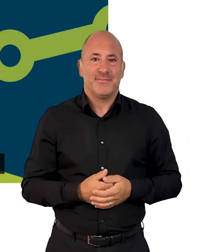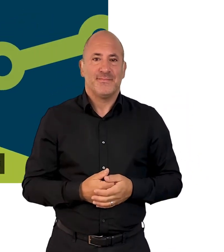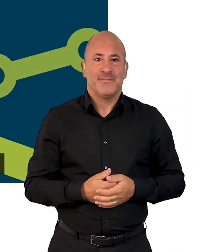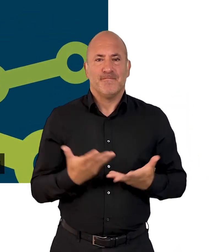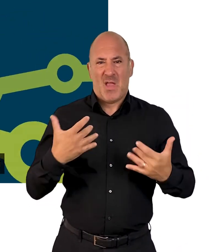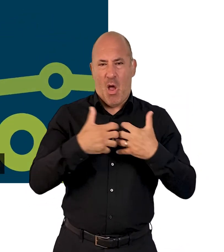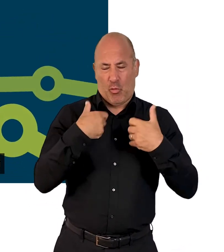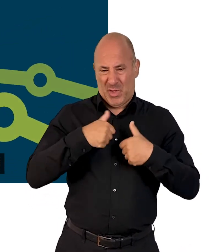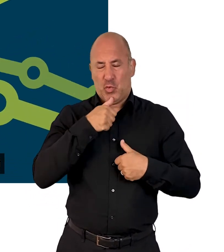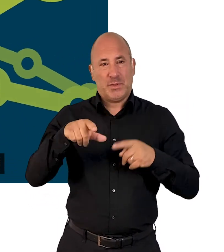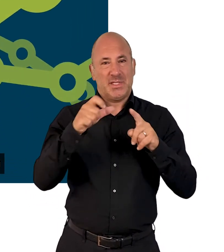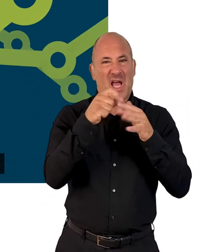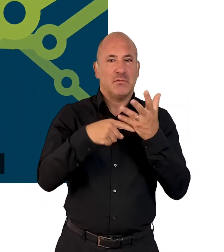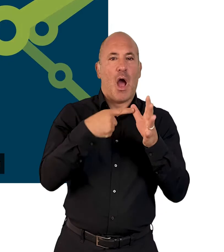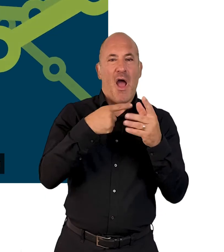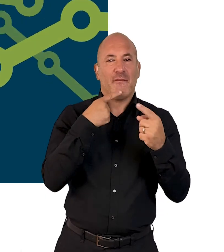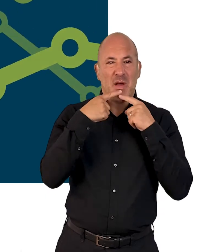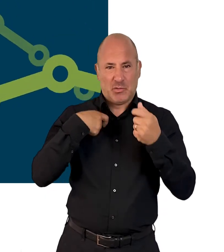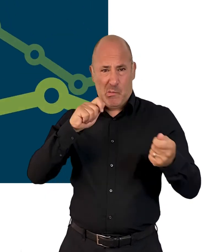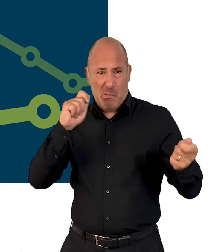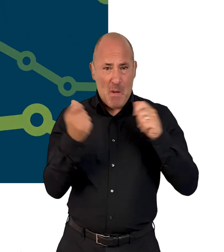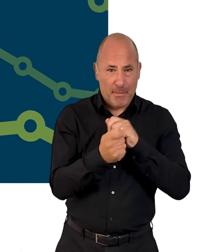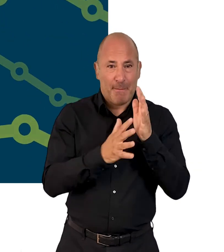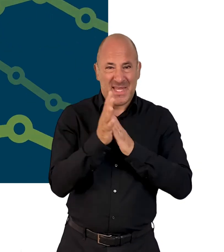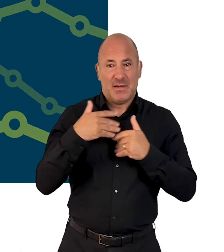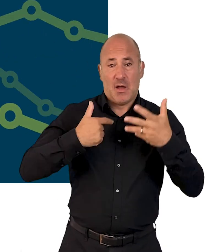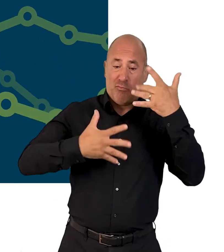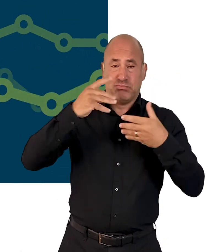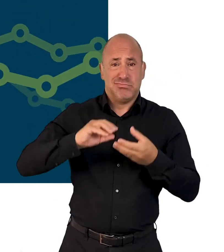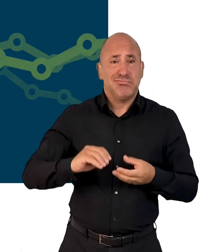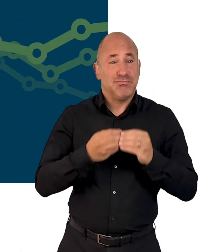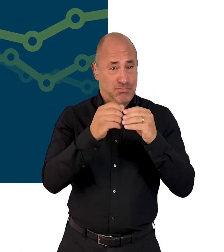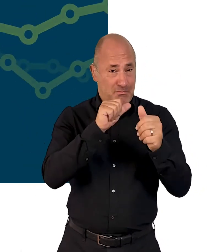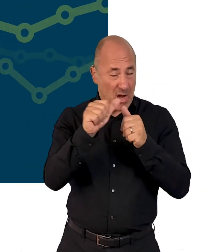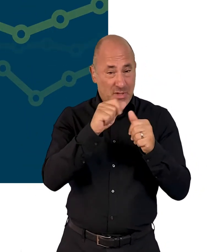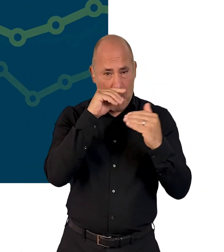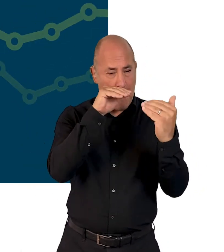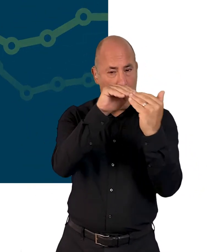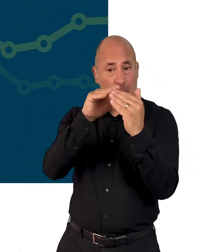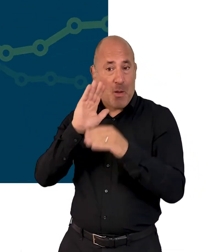Transforming the way we work with data means that we can produce statistics that better meet everyone’s needs.